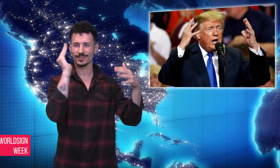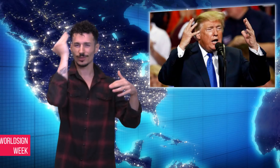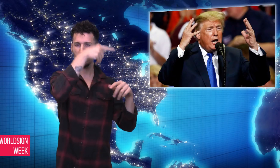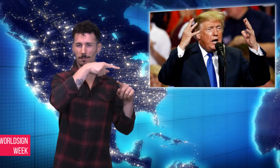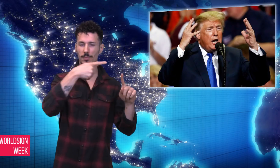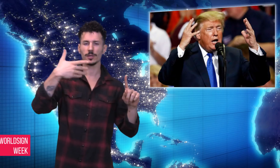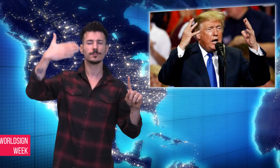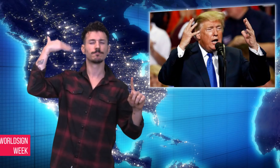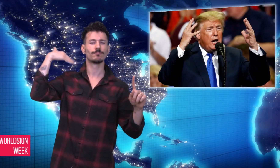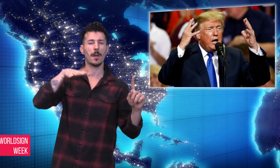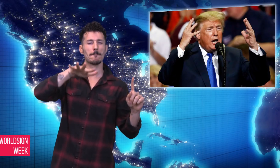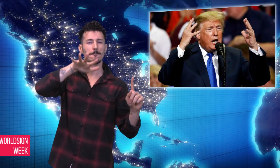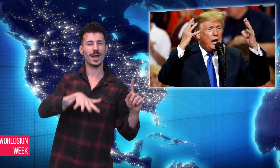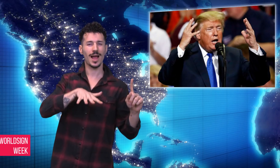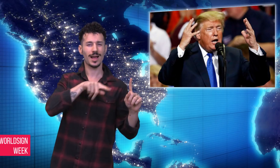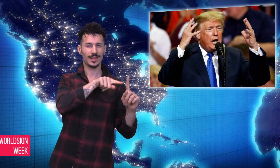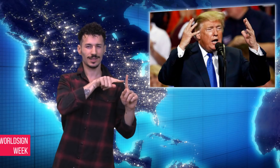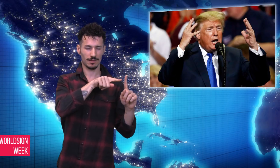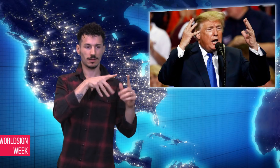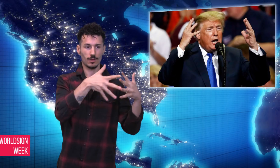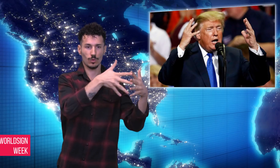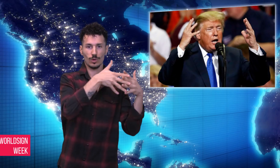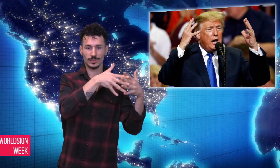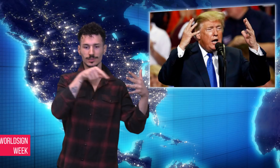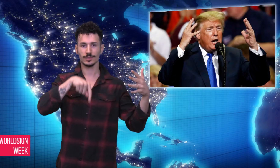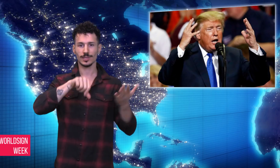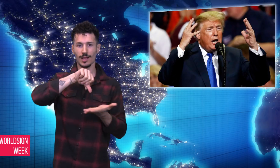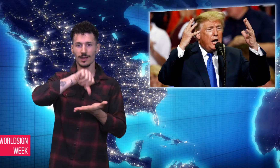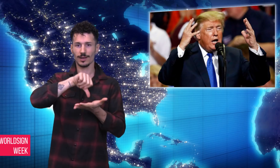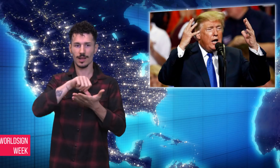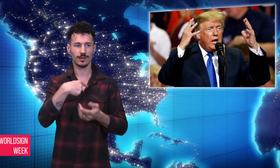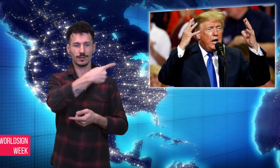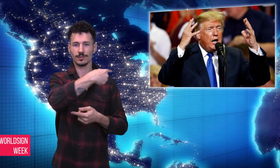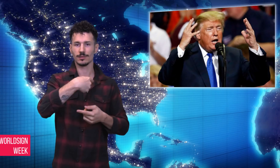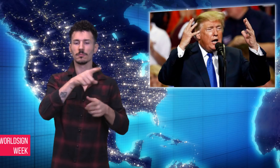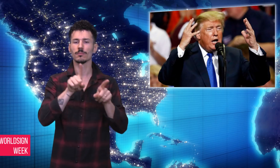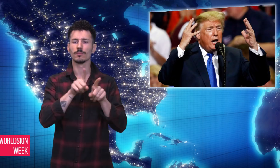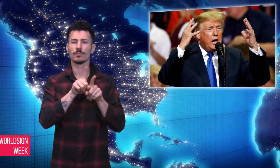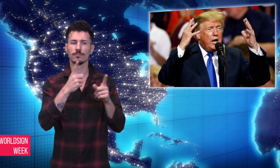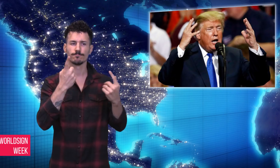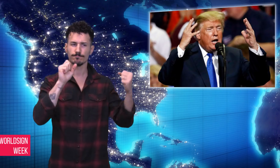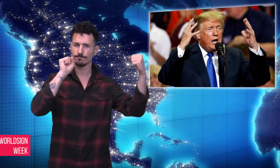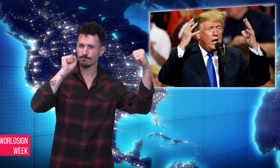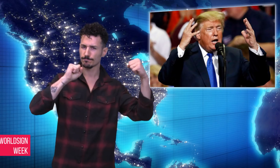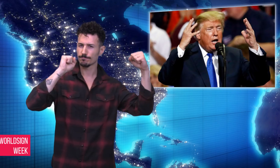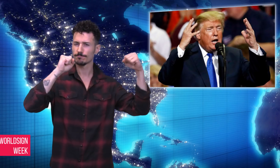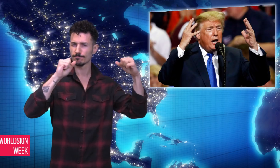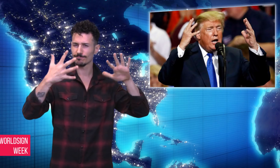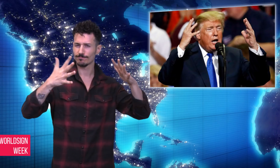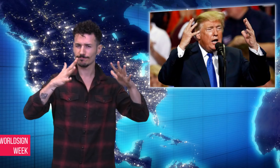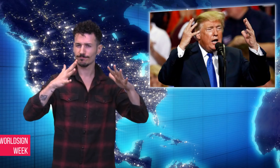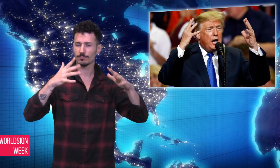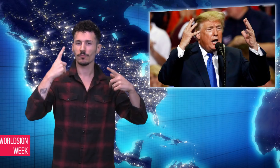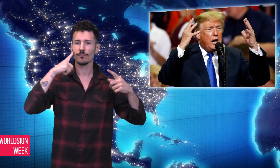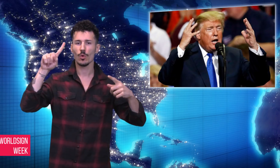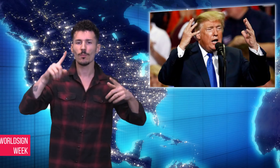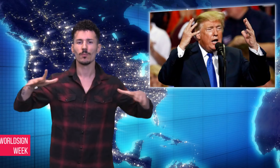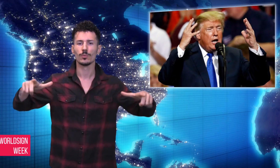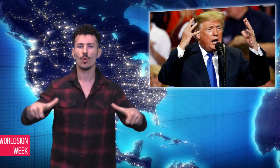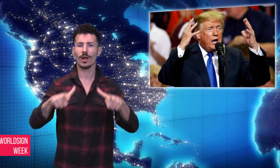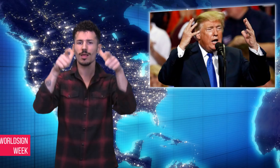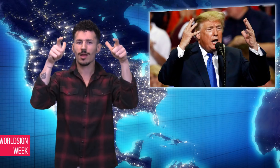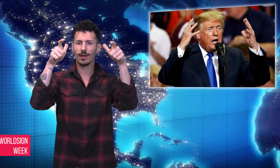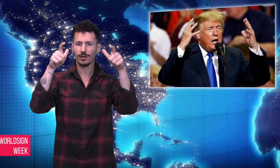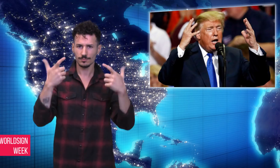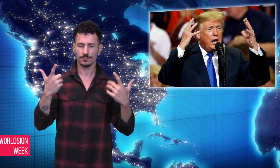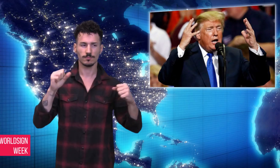nuclear agreement with world powers in May, weakening its